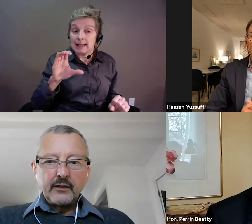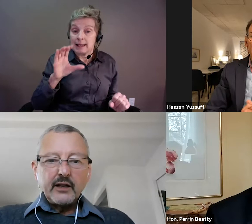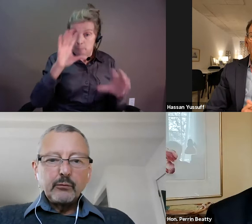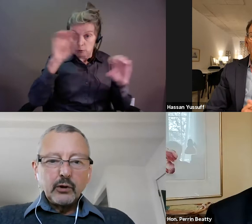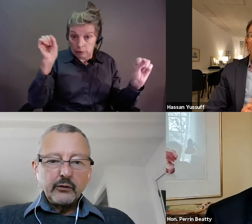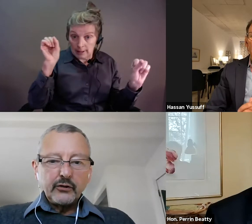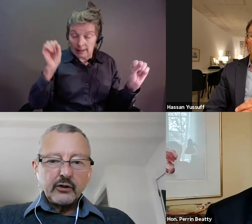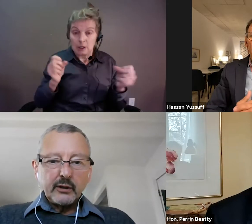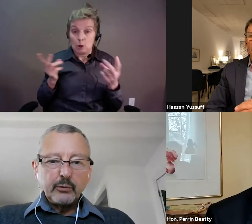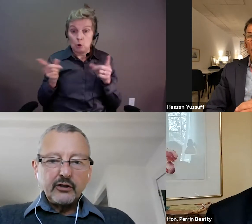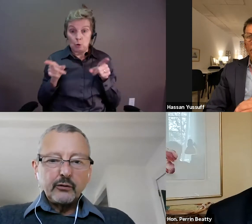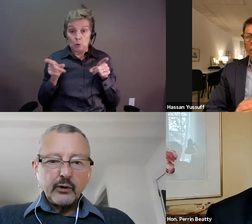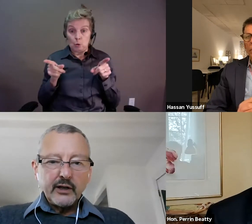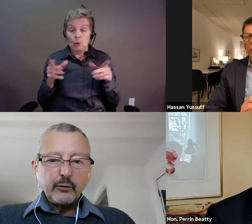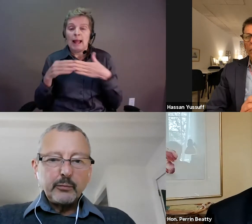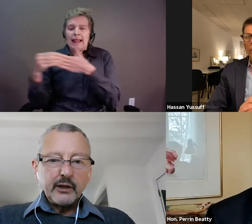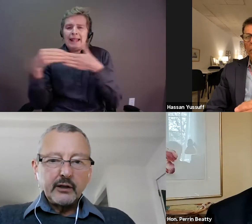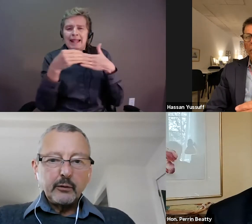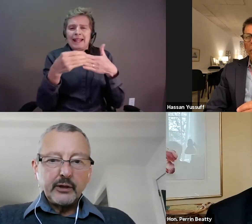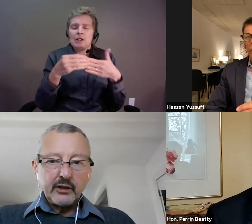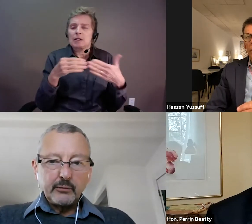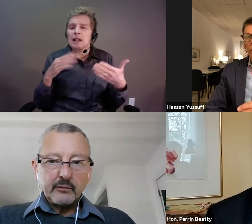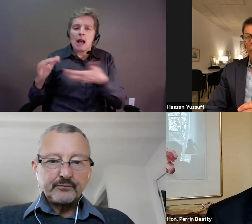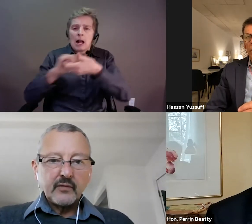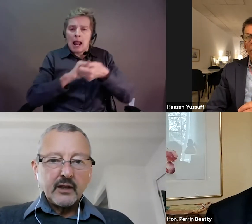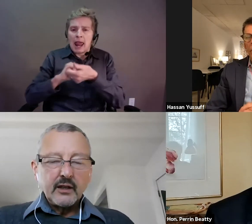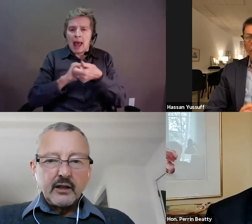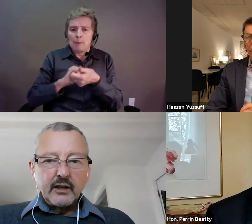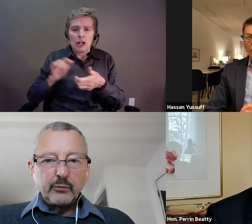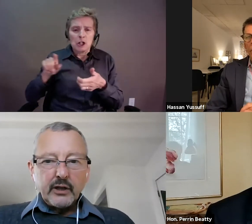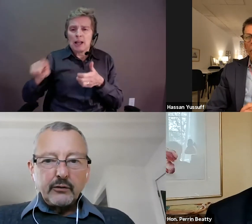and they've modeled this collaboration right from the beginning of the pandemic. As many of